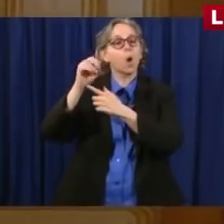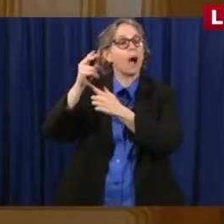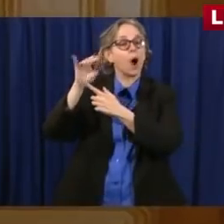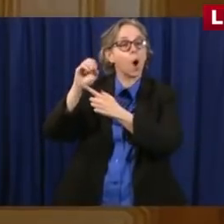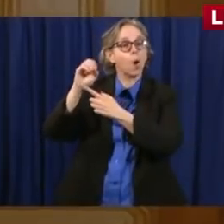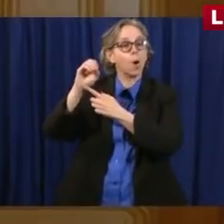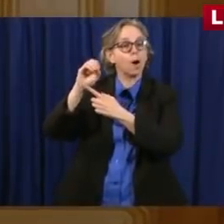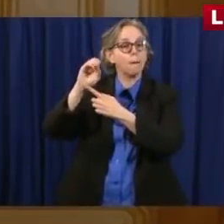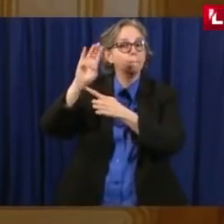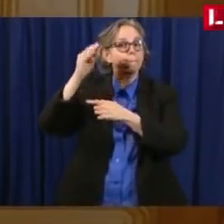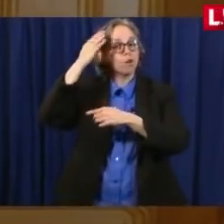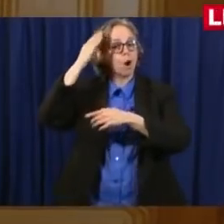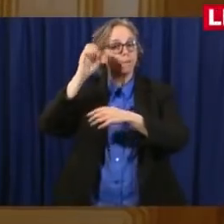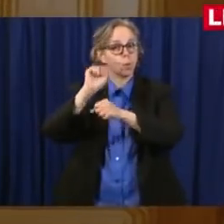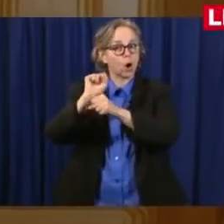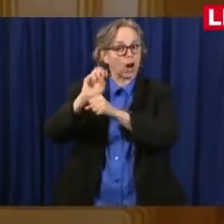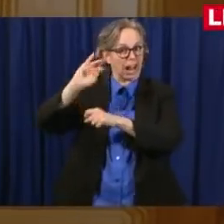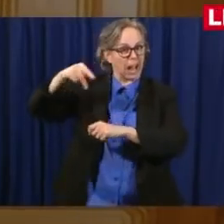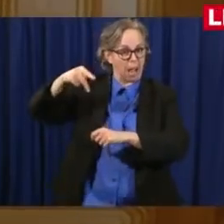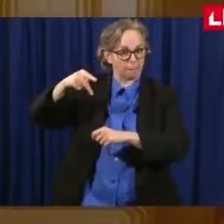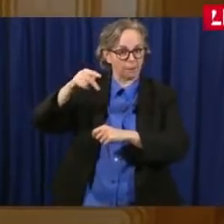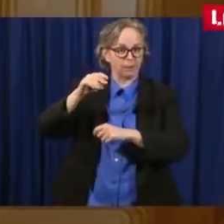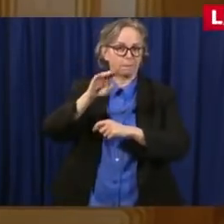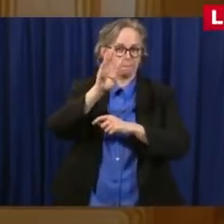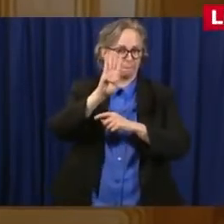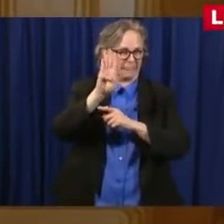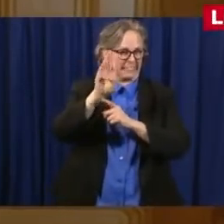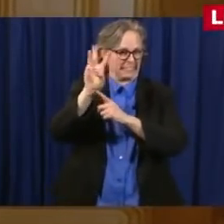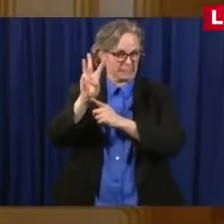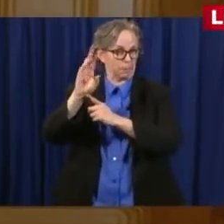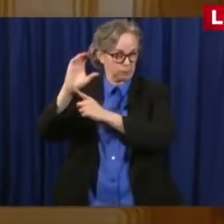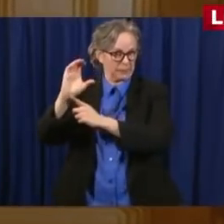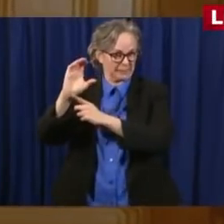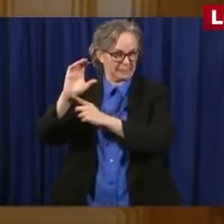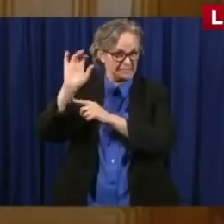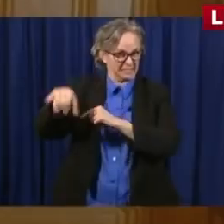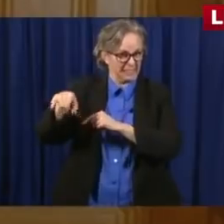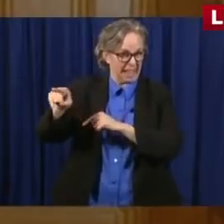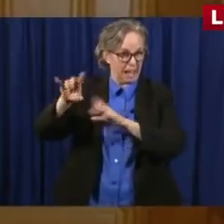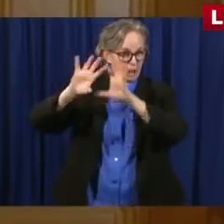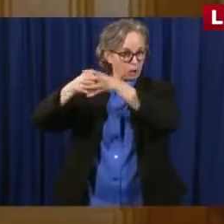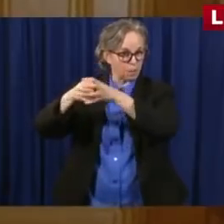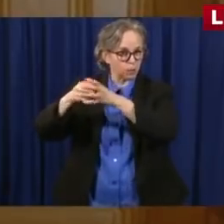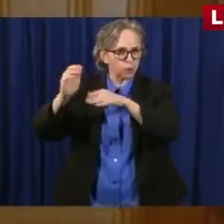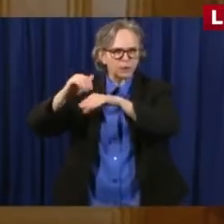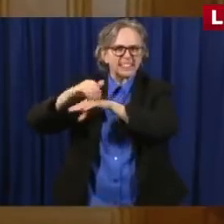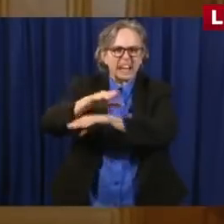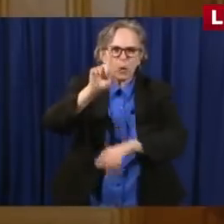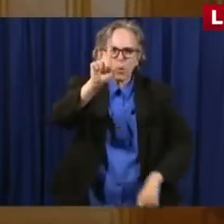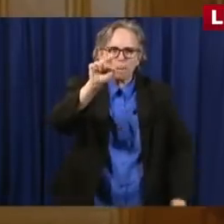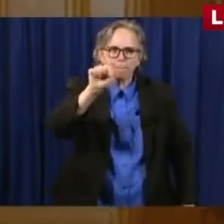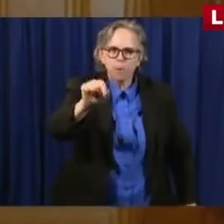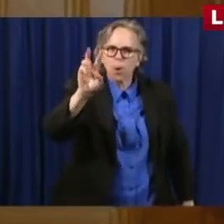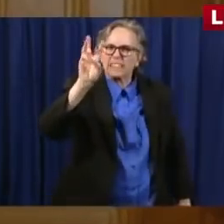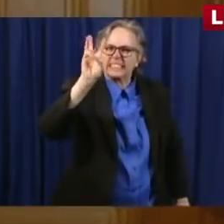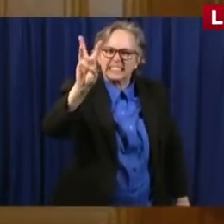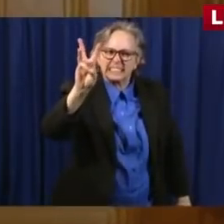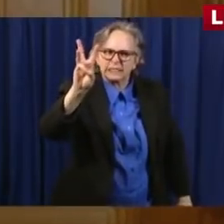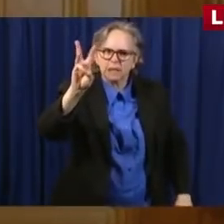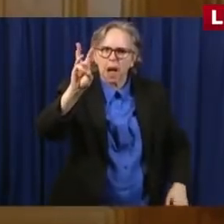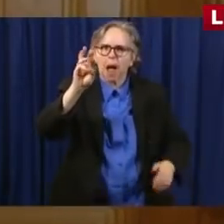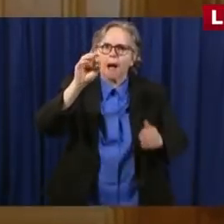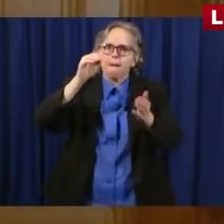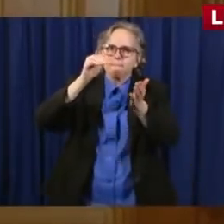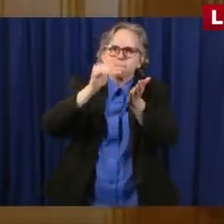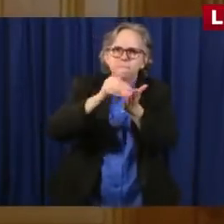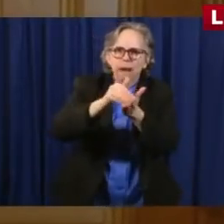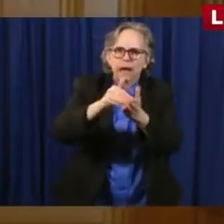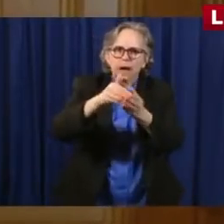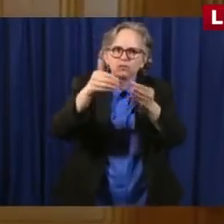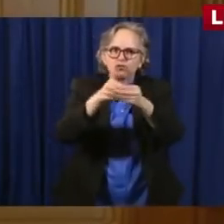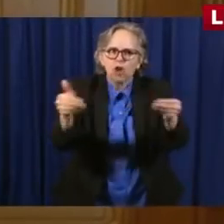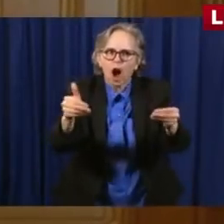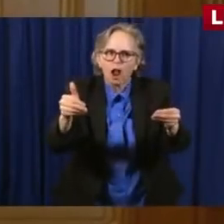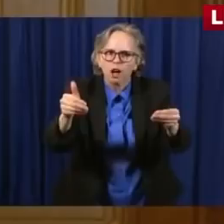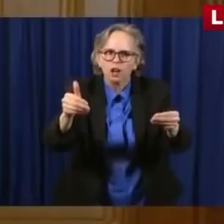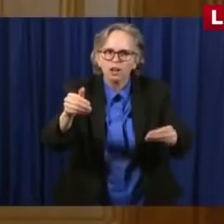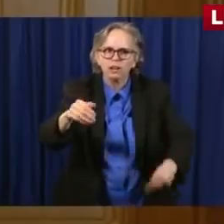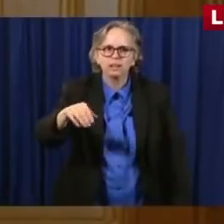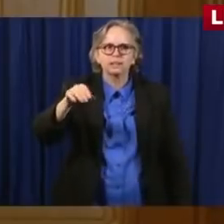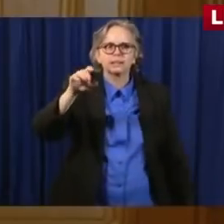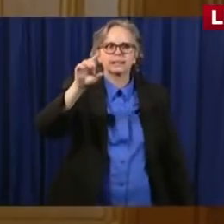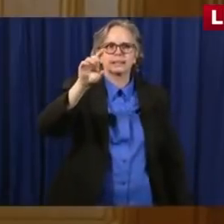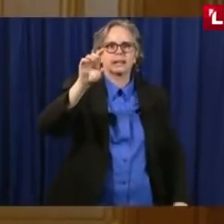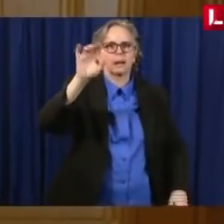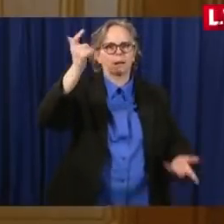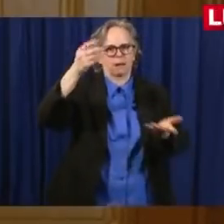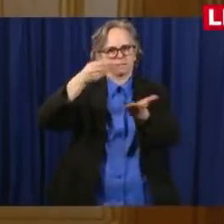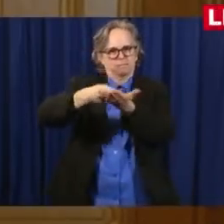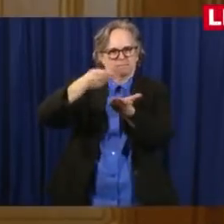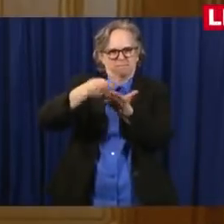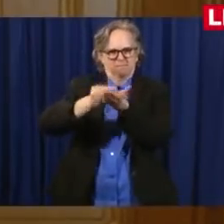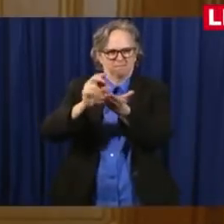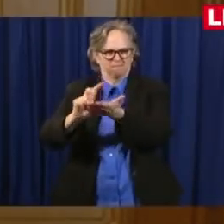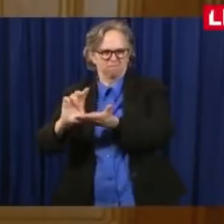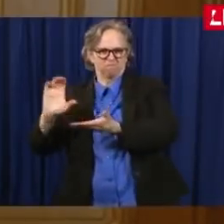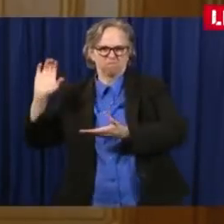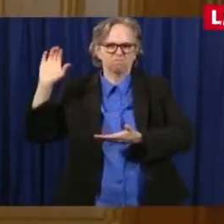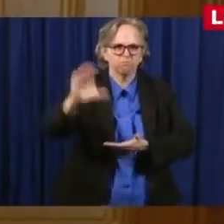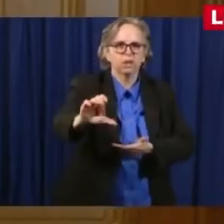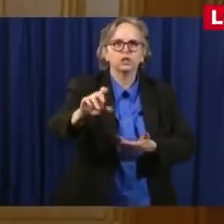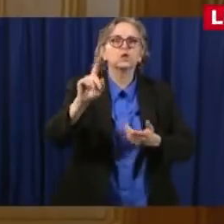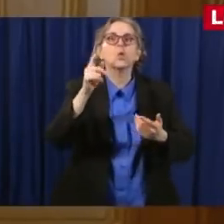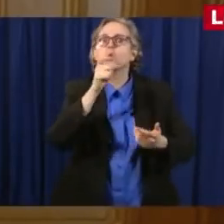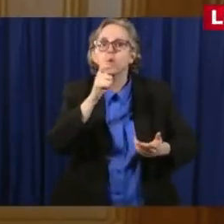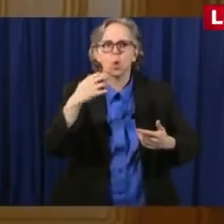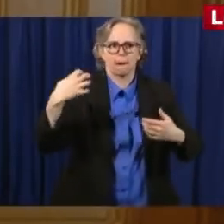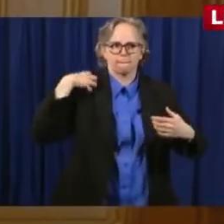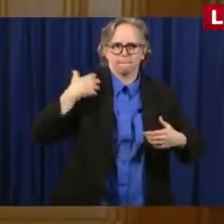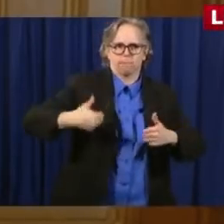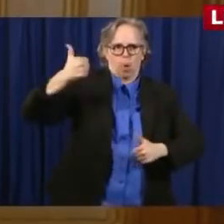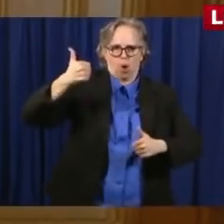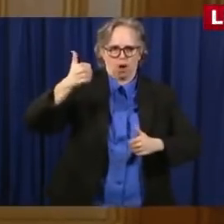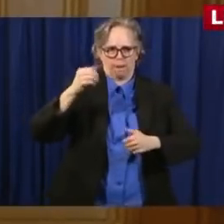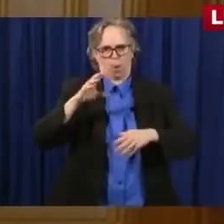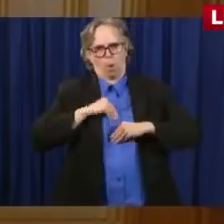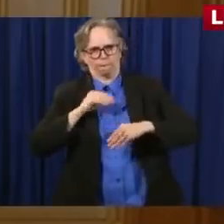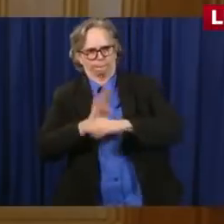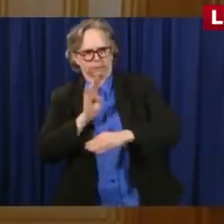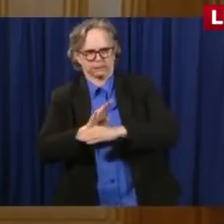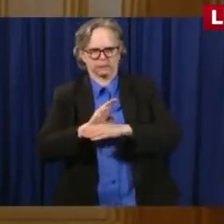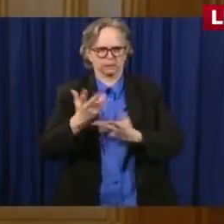TODAY I HAVE ASKED THE BOARD, THE OHIO PURE -- BUREAU OF WORKER’S COMPENSATION TO SEND UP TO $1.6 BILLION OF DIVIDENDS TO OHIO EMPLOYERS, AND TO SEND IT THIS SPRING.